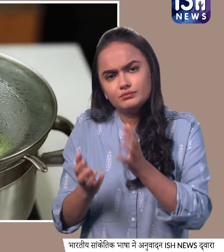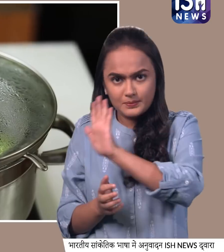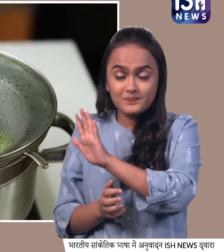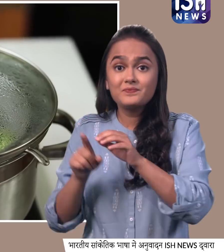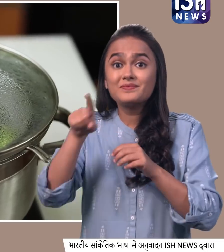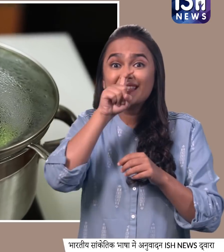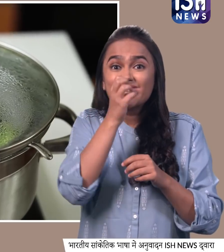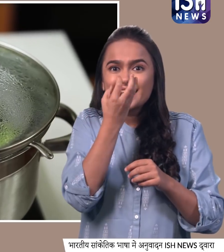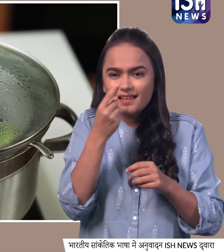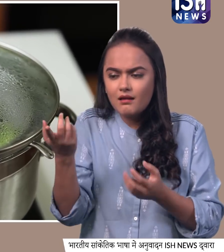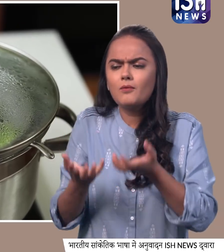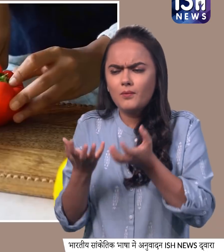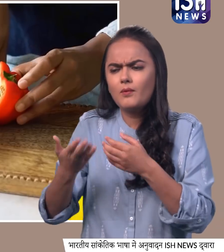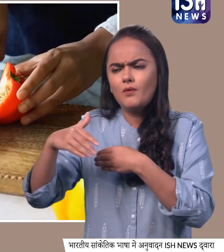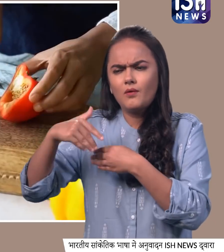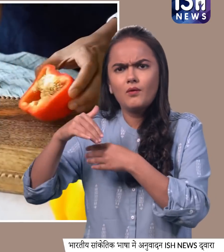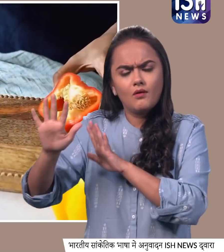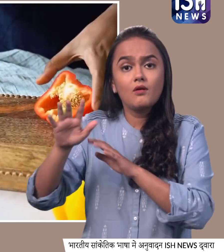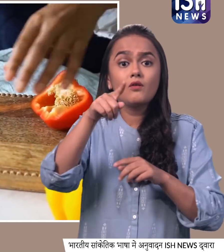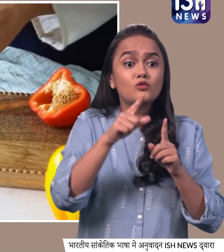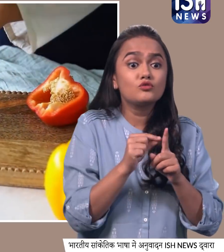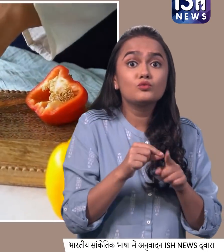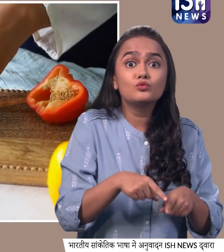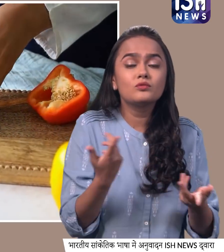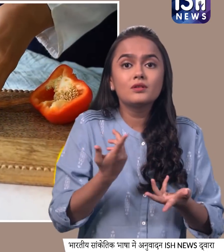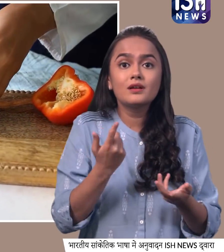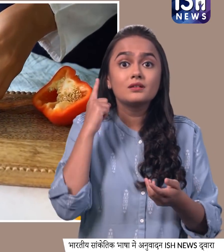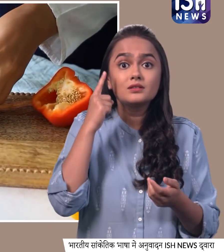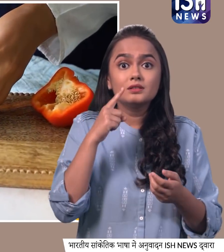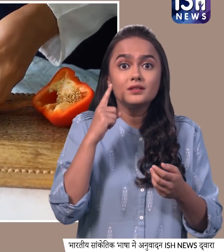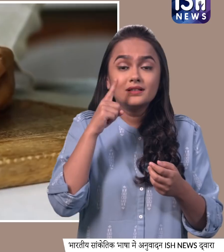Until the broccoli steams, take 1/4 red capsicum